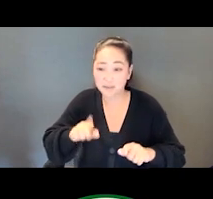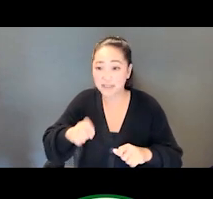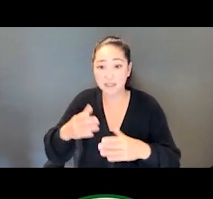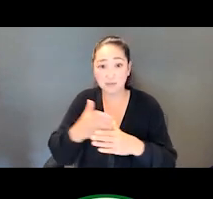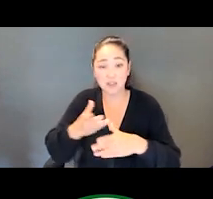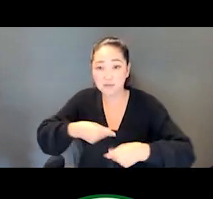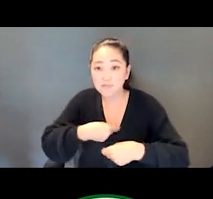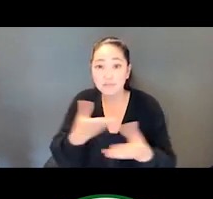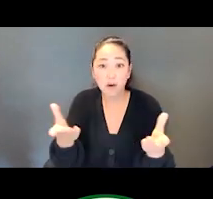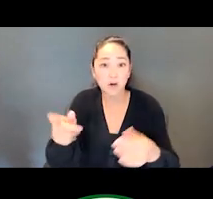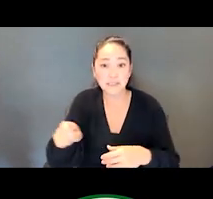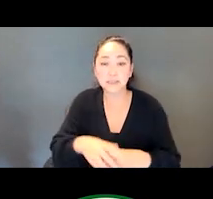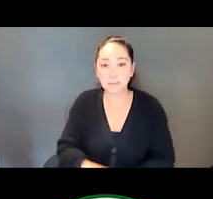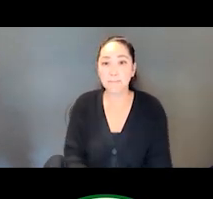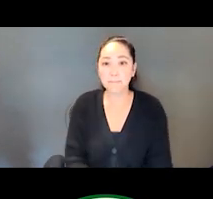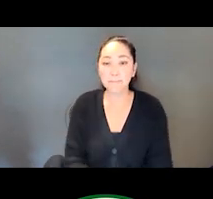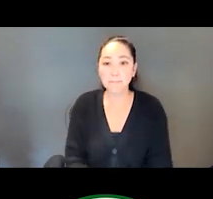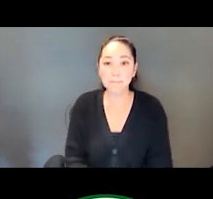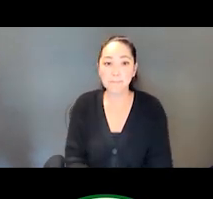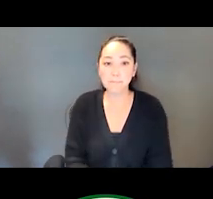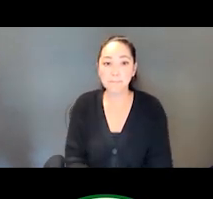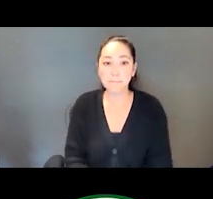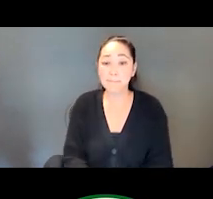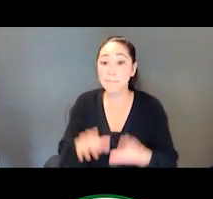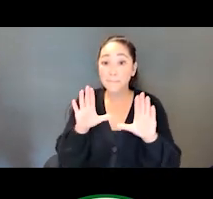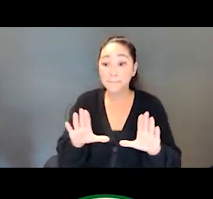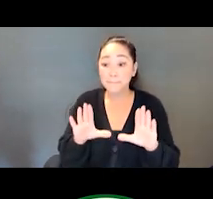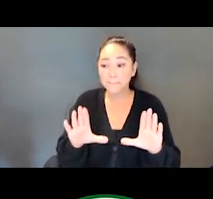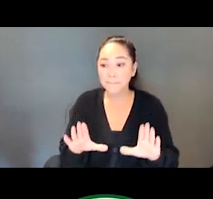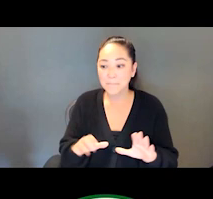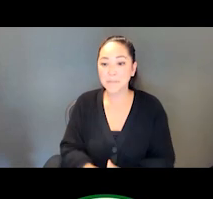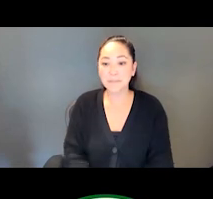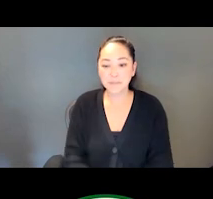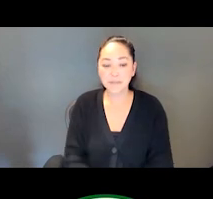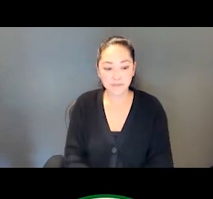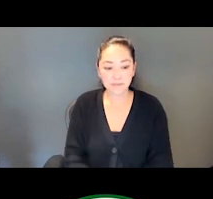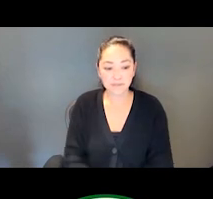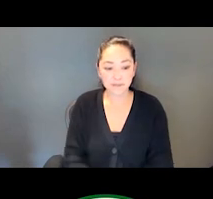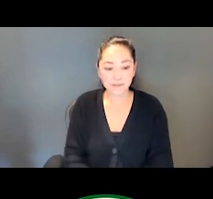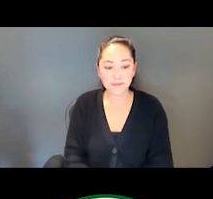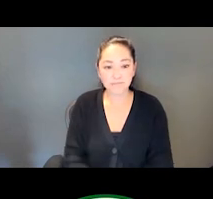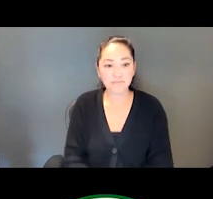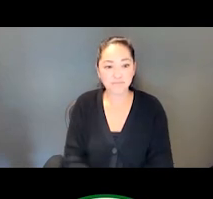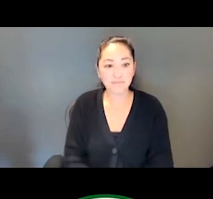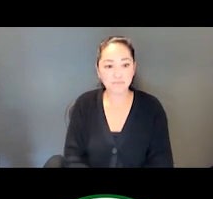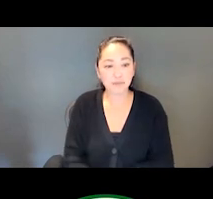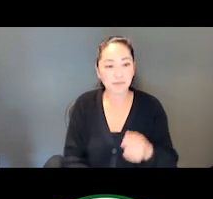on to Noah and talking about. Who shares these stories and I know Noah you shared your experience being in a more. Being